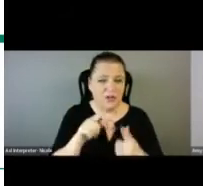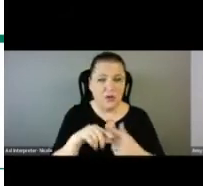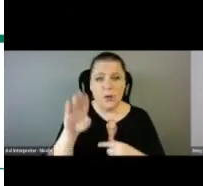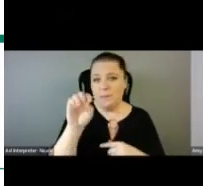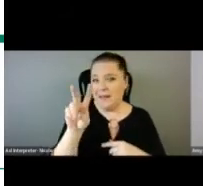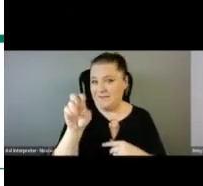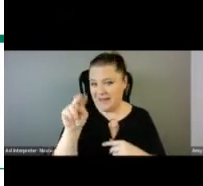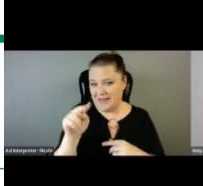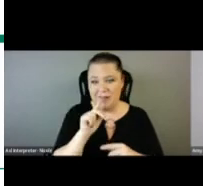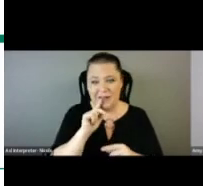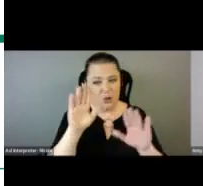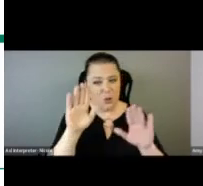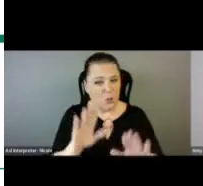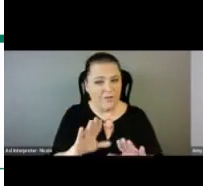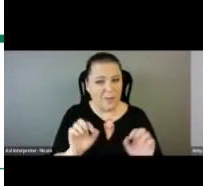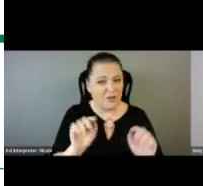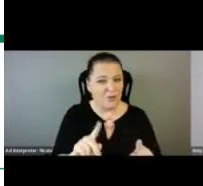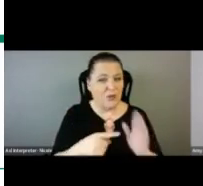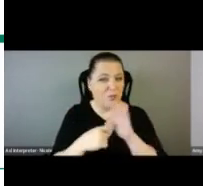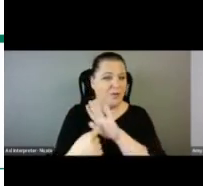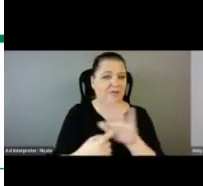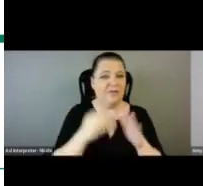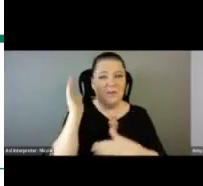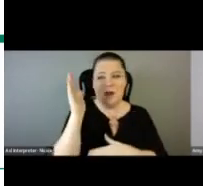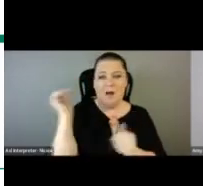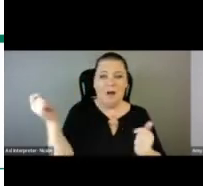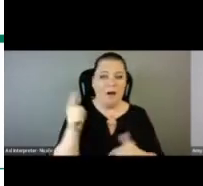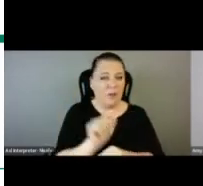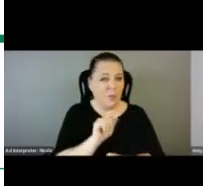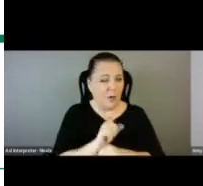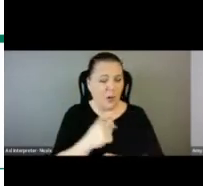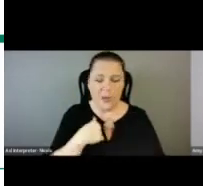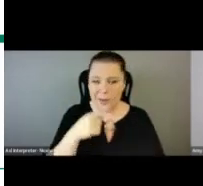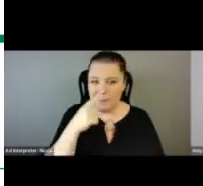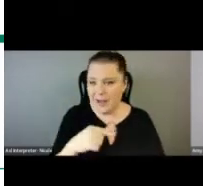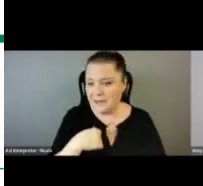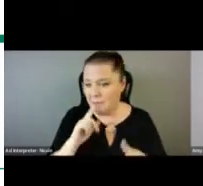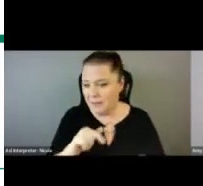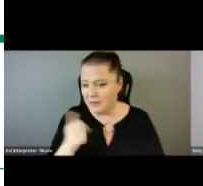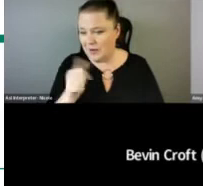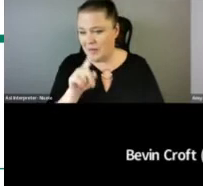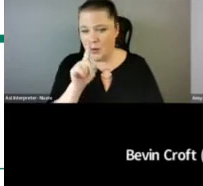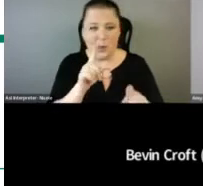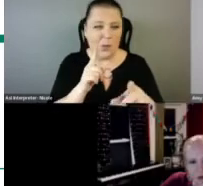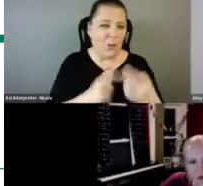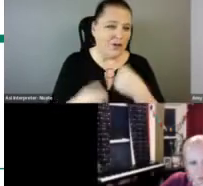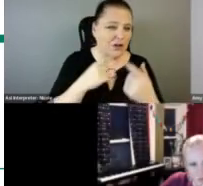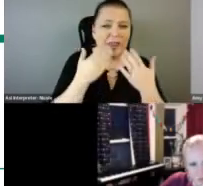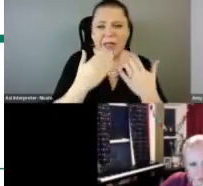this great opportunity to present to you guys on the work that we're doing. We're happy to answer any questions. And we just want to say thank you guys for attending, and hope